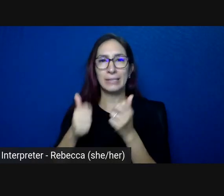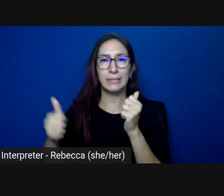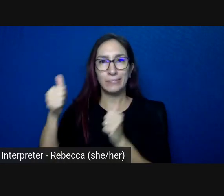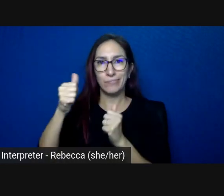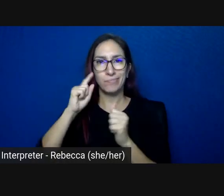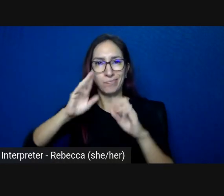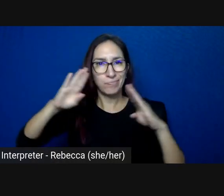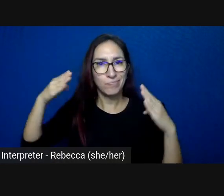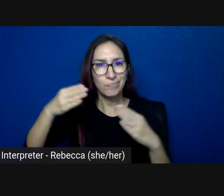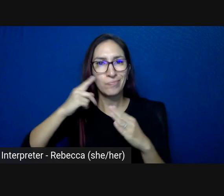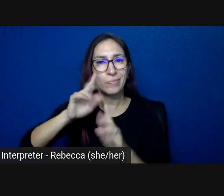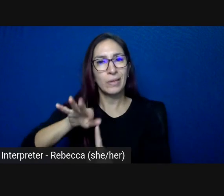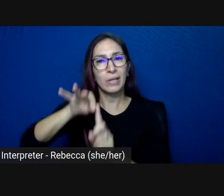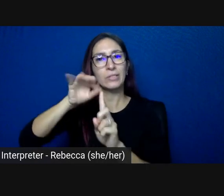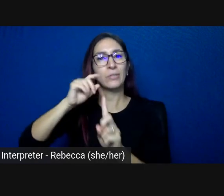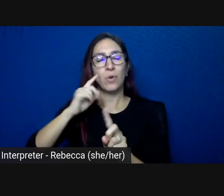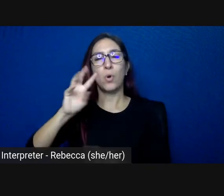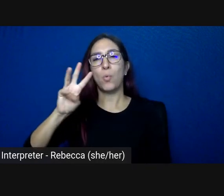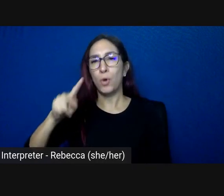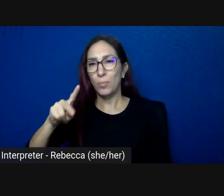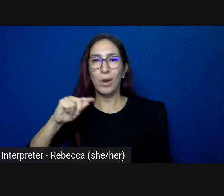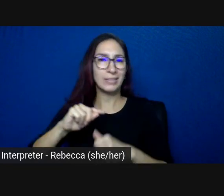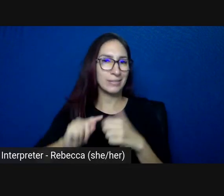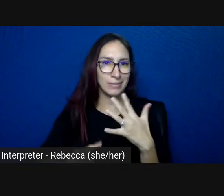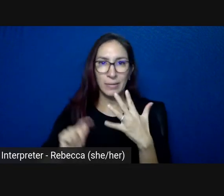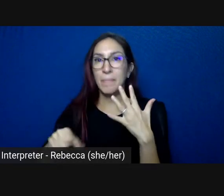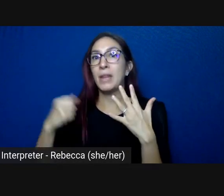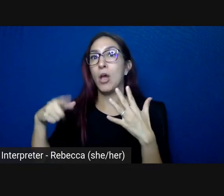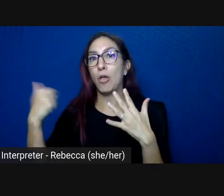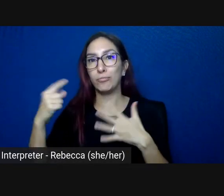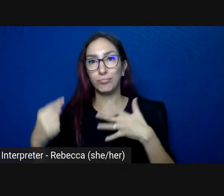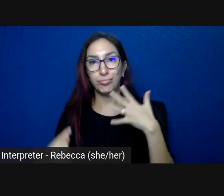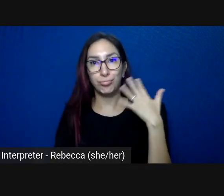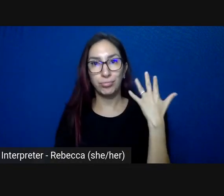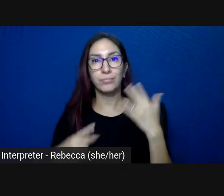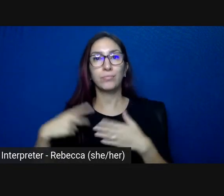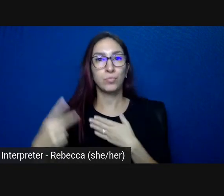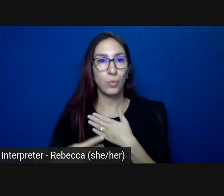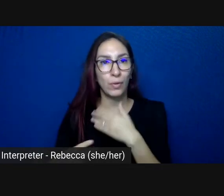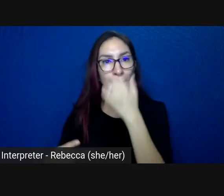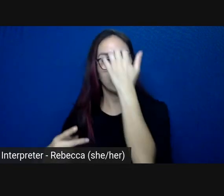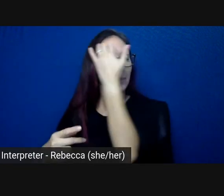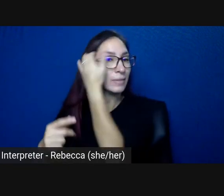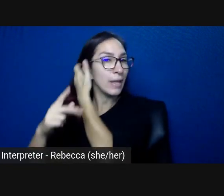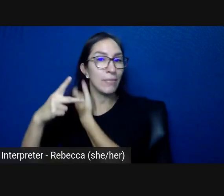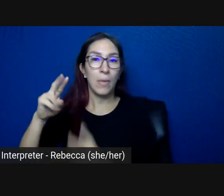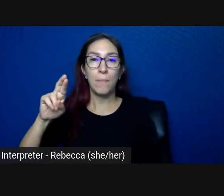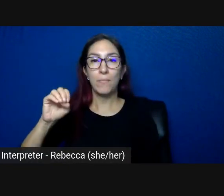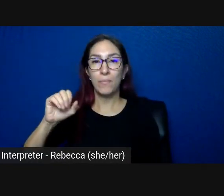He also maintains the Joomla podcast, mastermindjoomla.com, and a PrestaShop podcast, prestaradio.com.